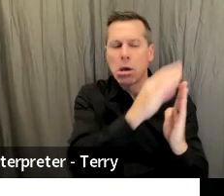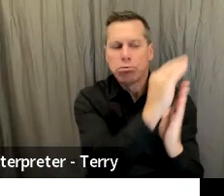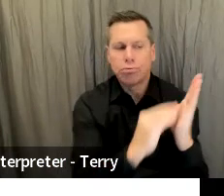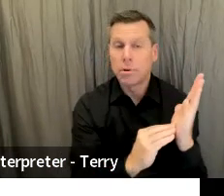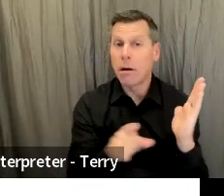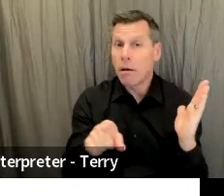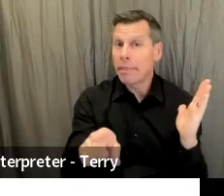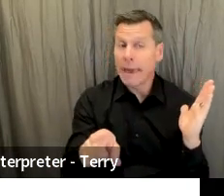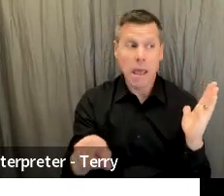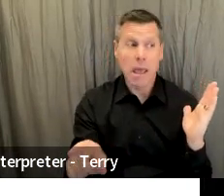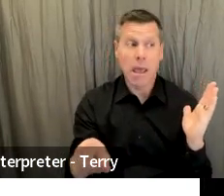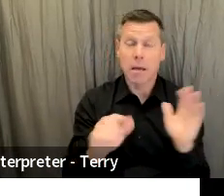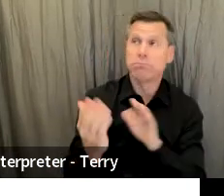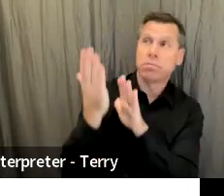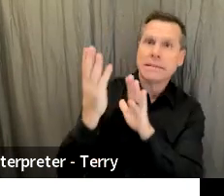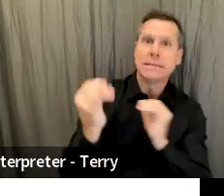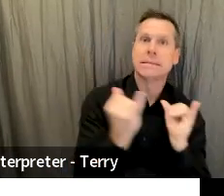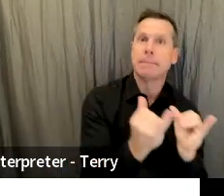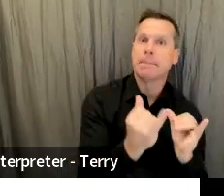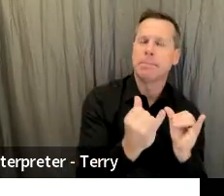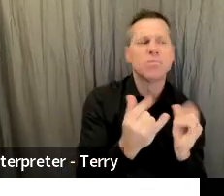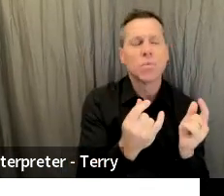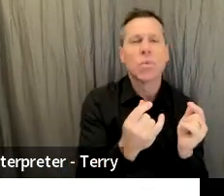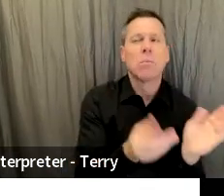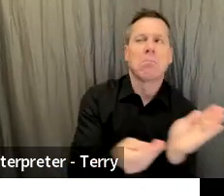And so everything that you're going to see here is materials